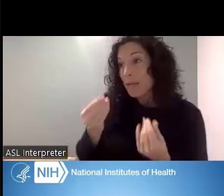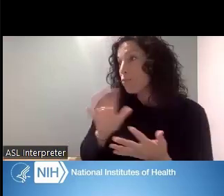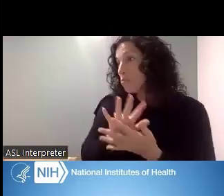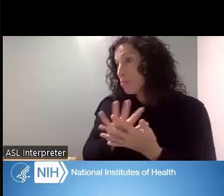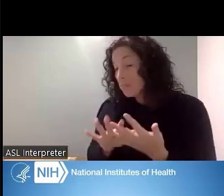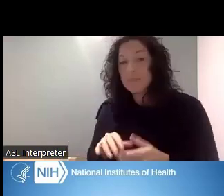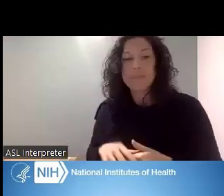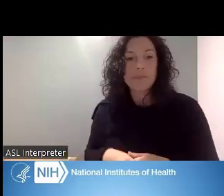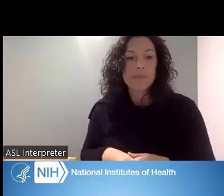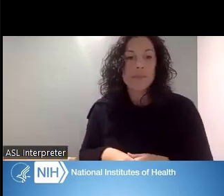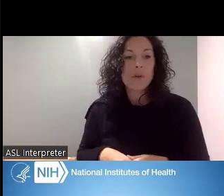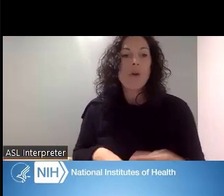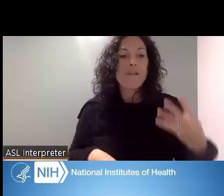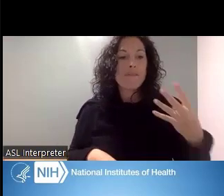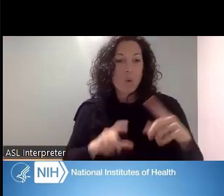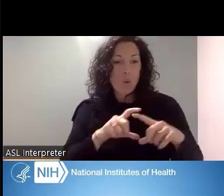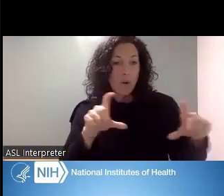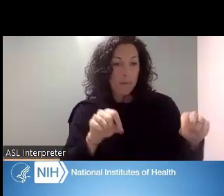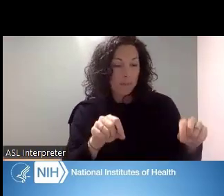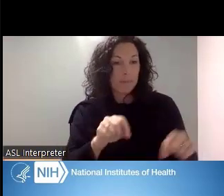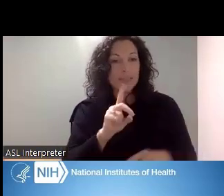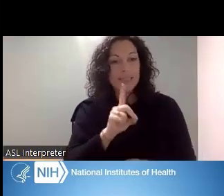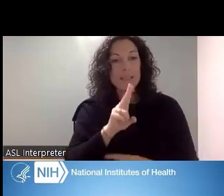Field 4 would be the DUNS and EIN.